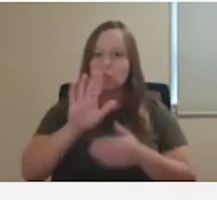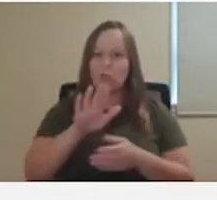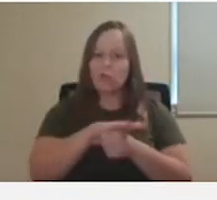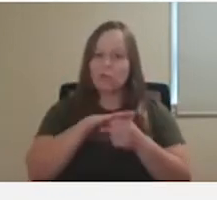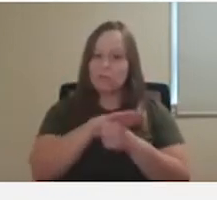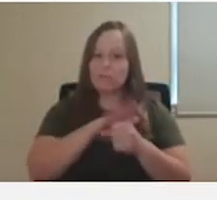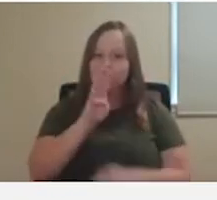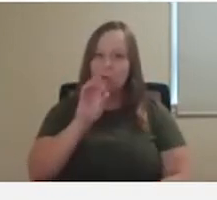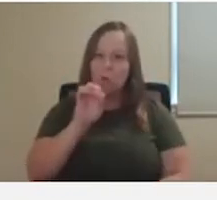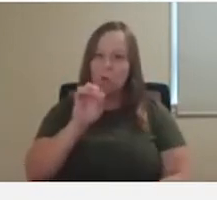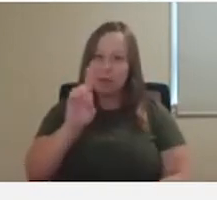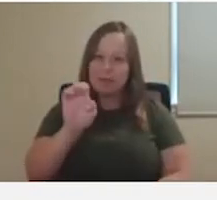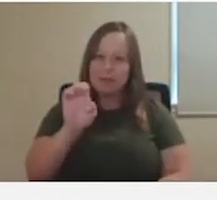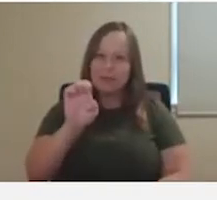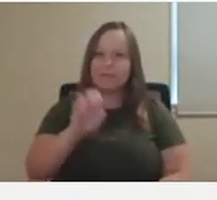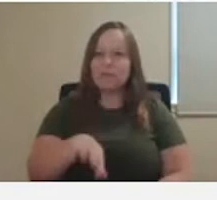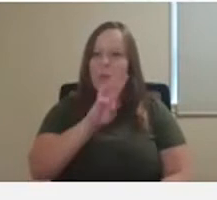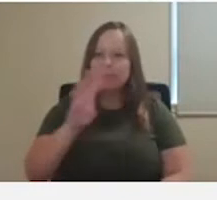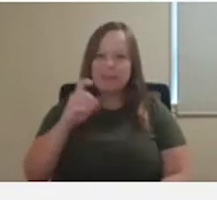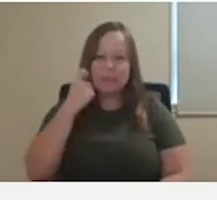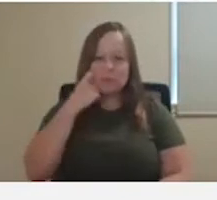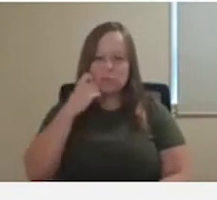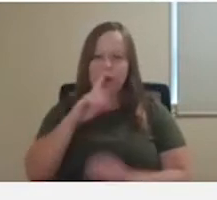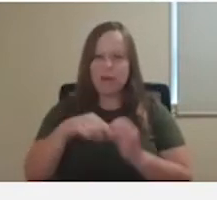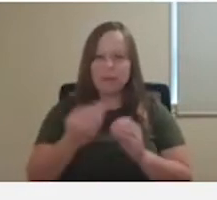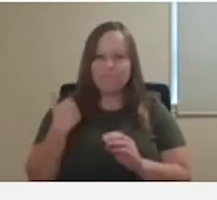website or that website referred to on the previous slide